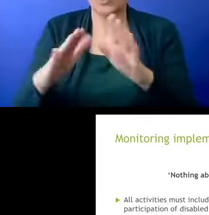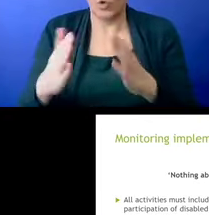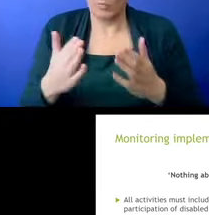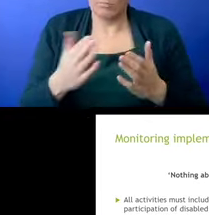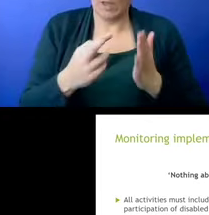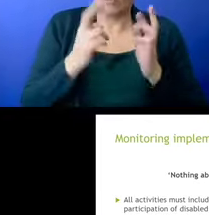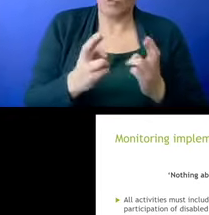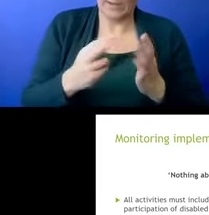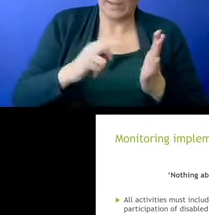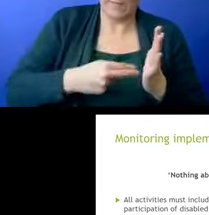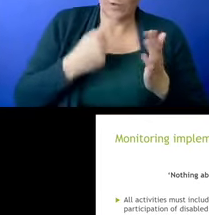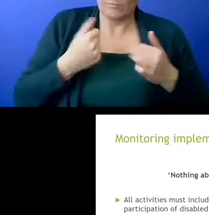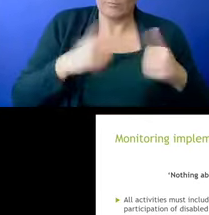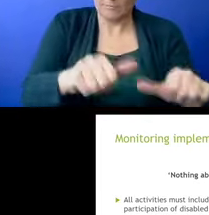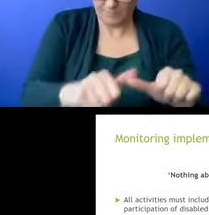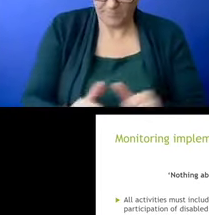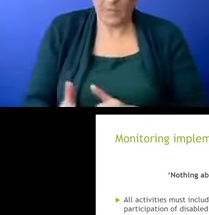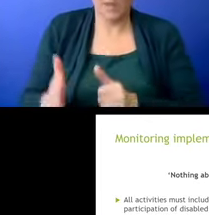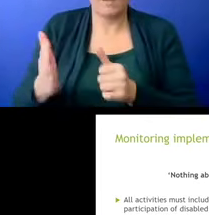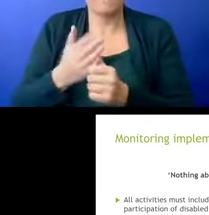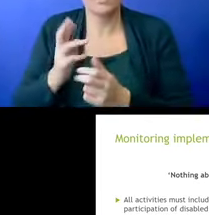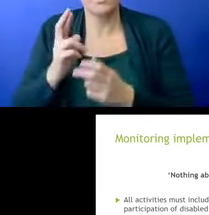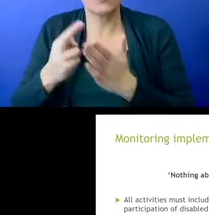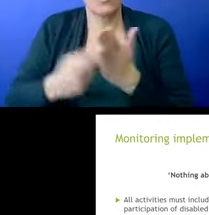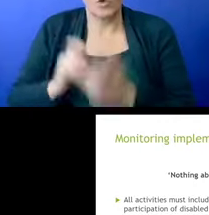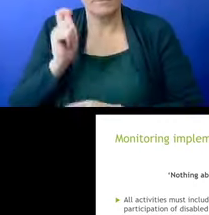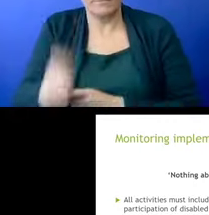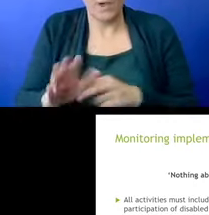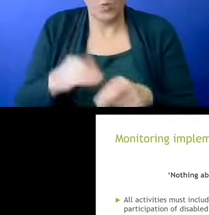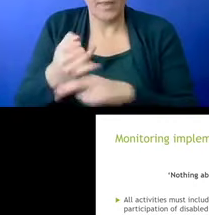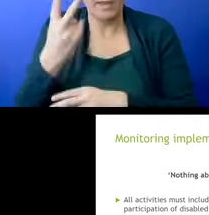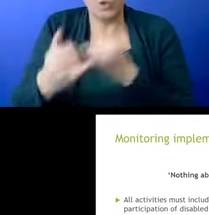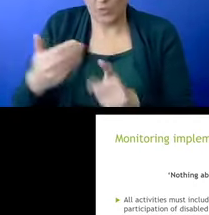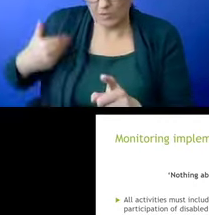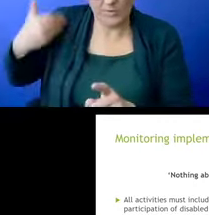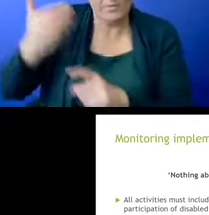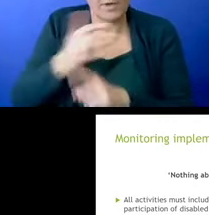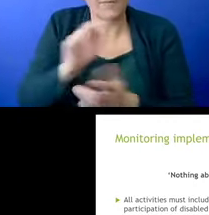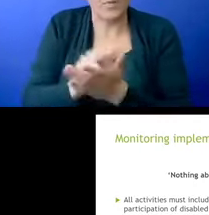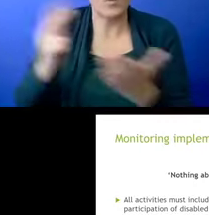The first report must be submitted within two years of ratification, and this is where Ireland is now.